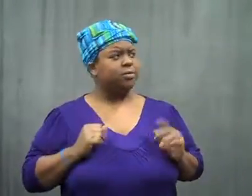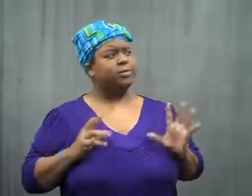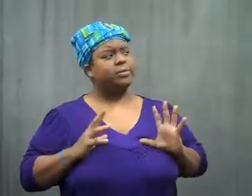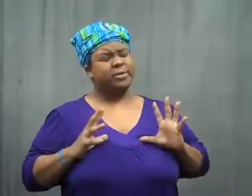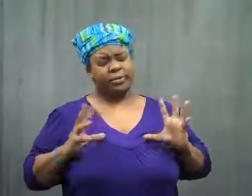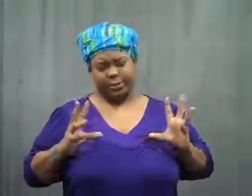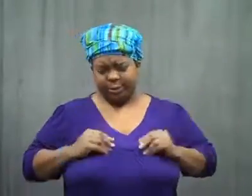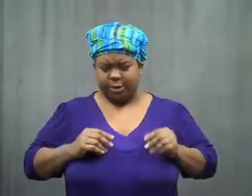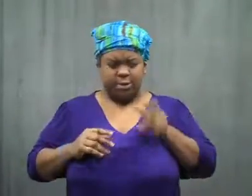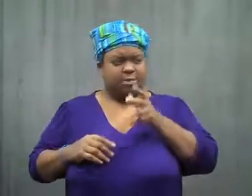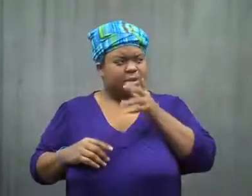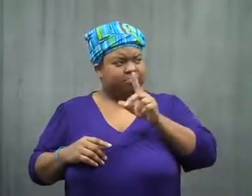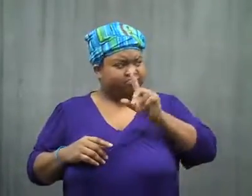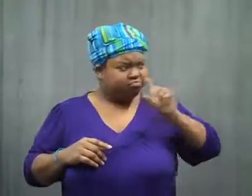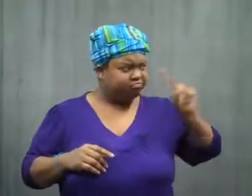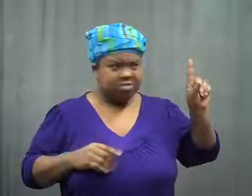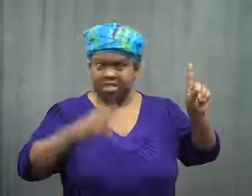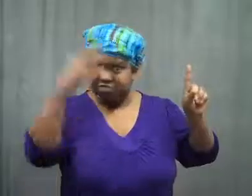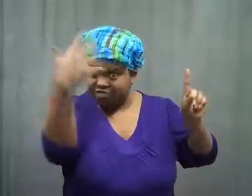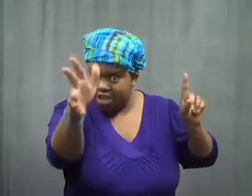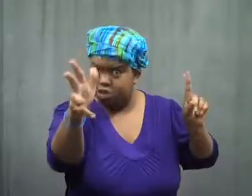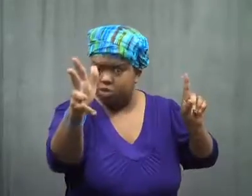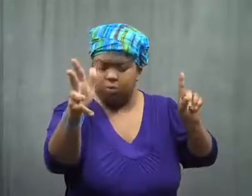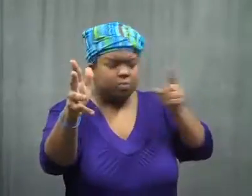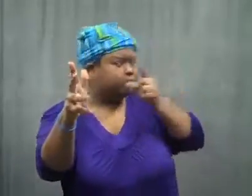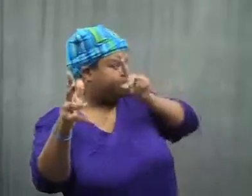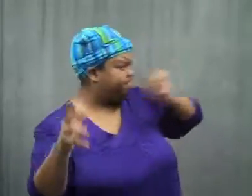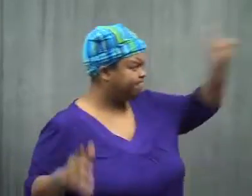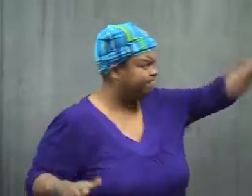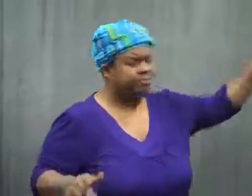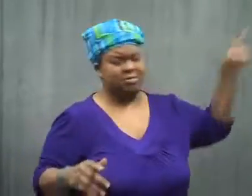I didn't argue. She told me, "Now stop!", and went back inside.